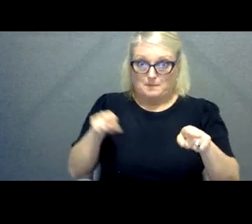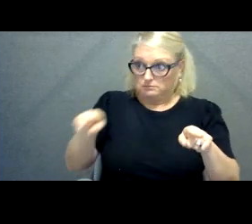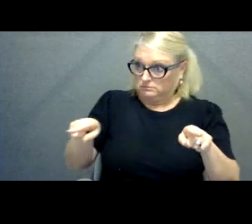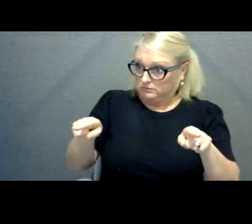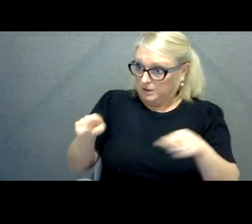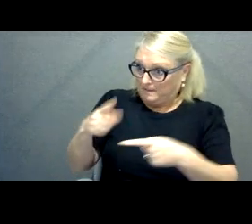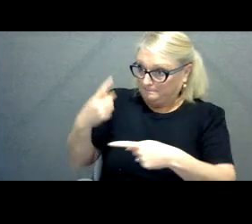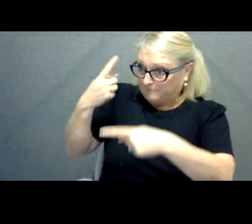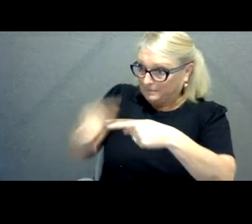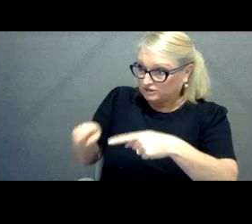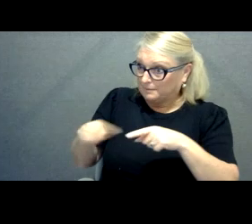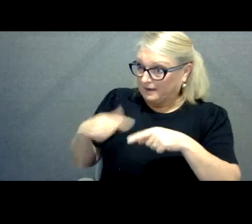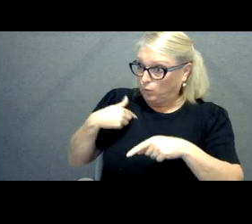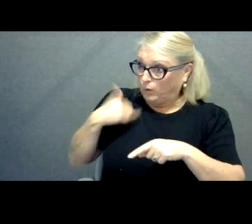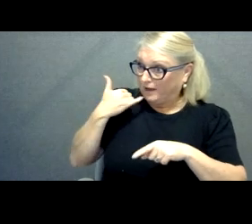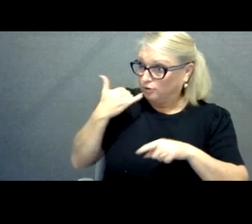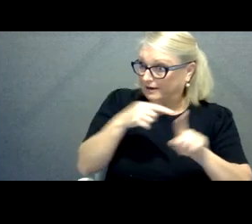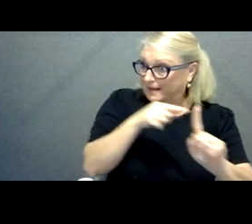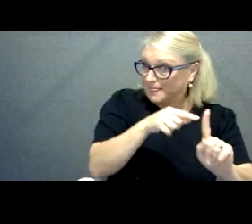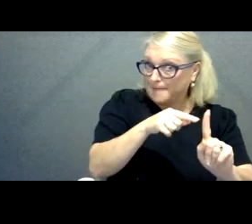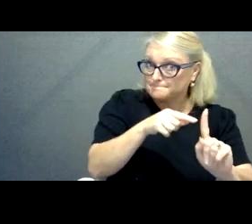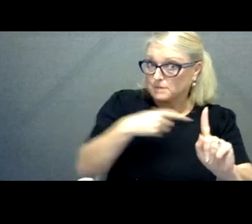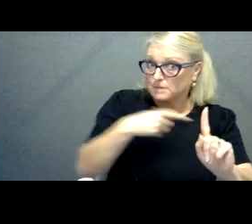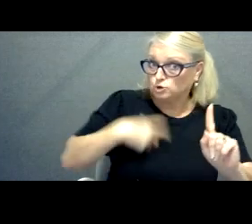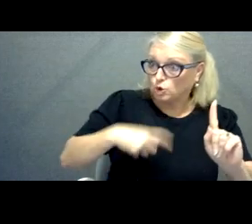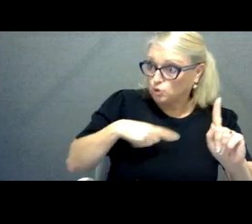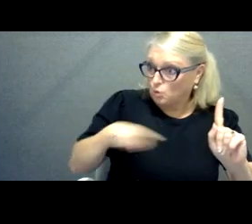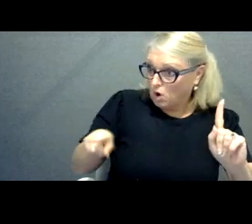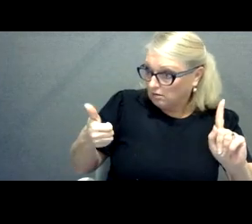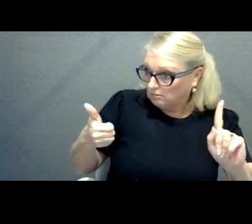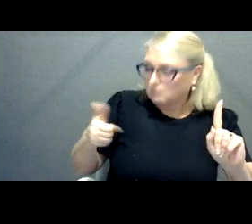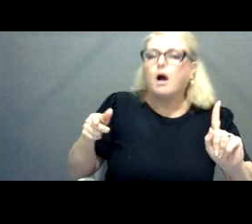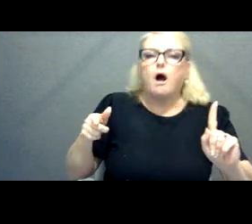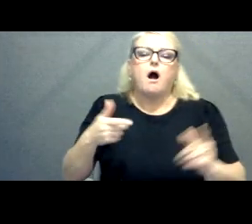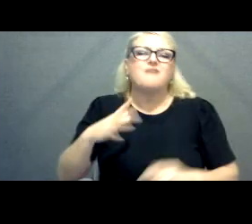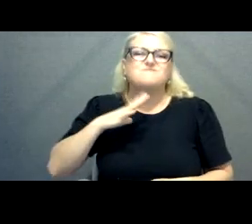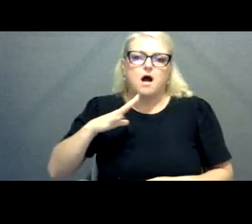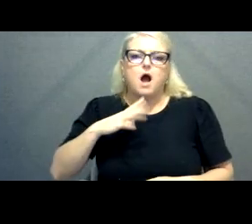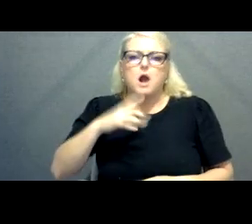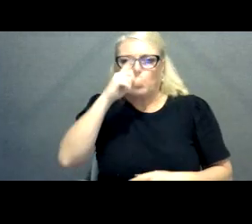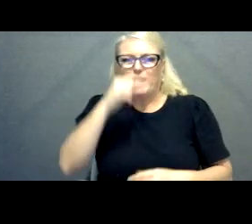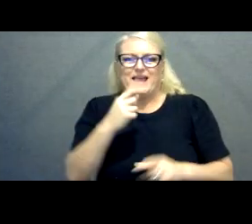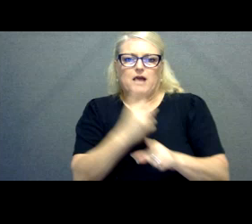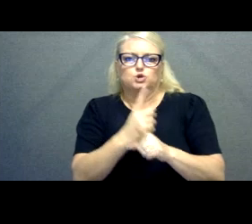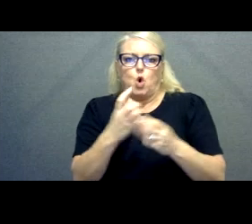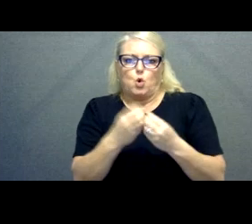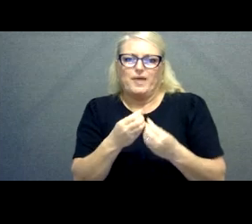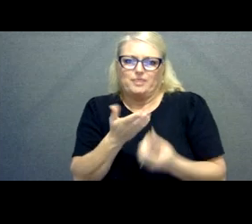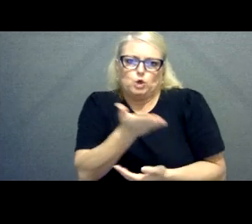with you if we need any additional information for you to then help the client provide that to us